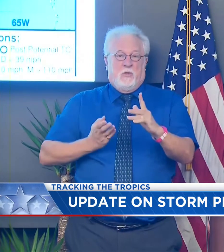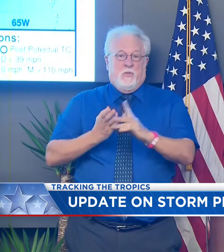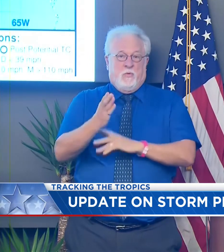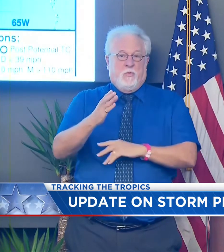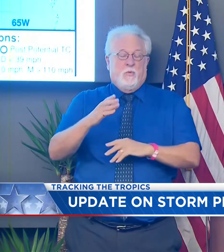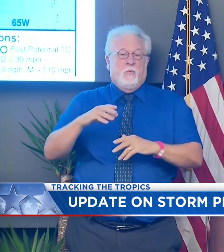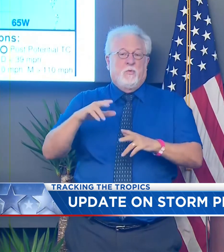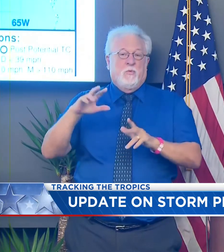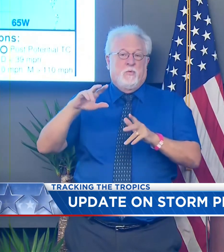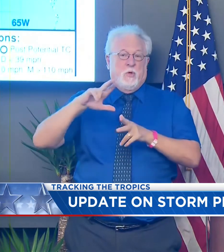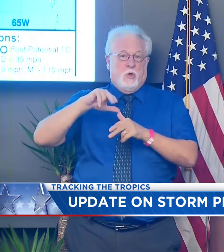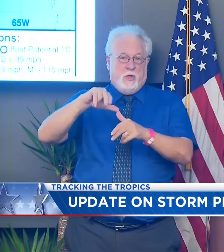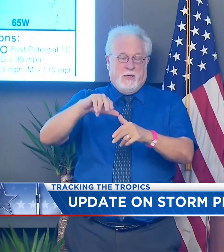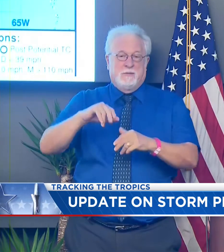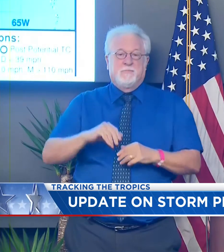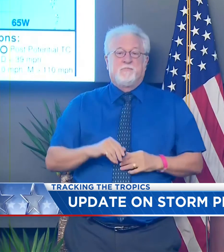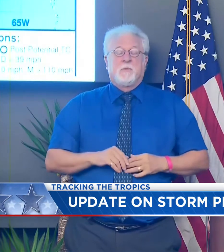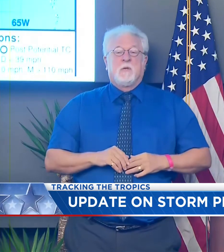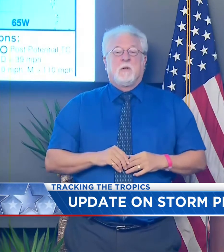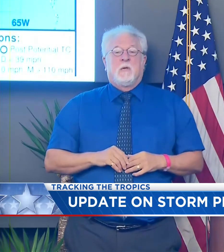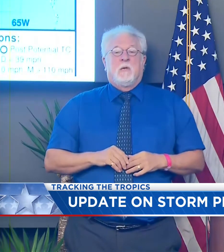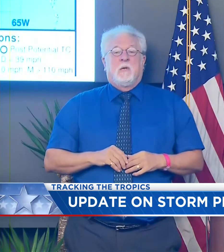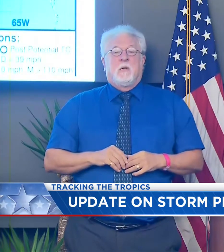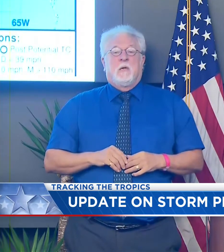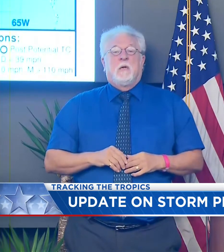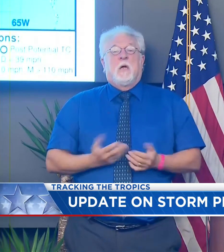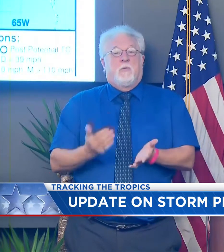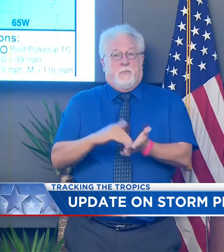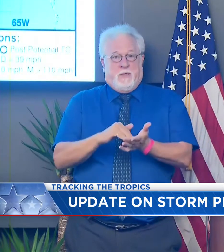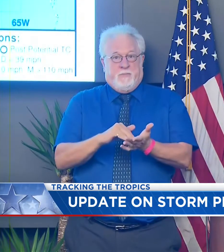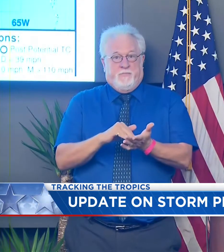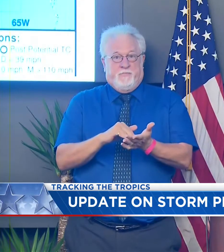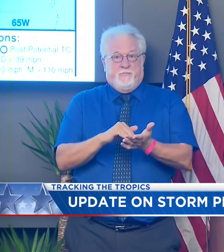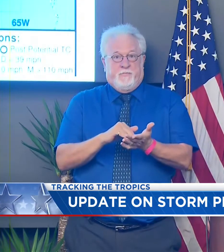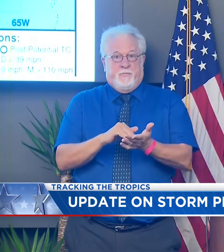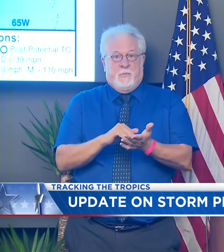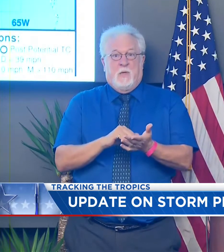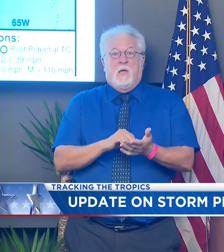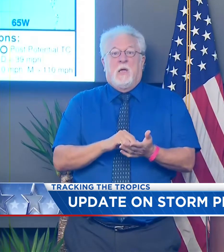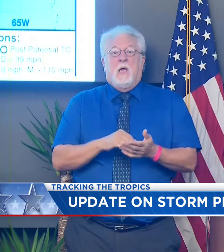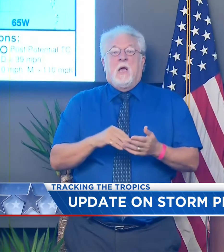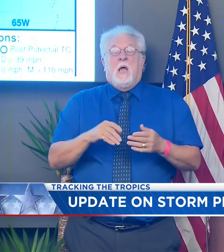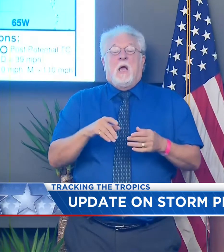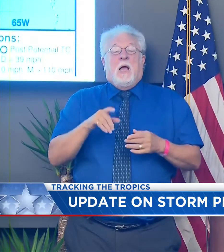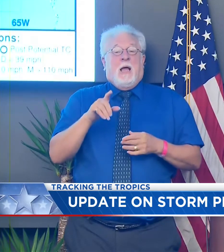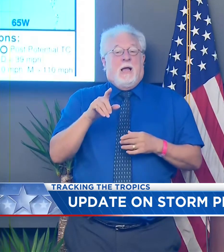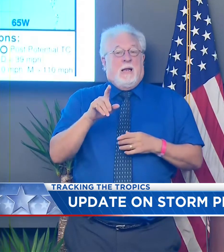DARK TONIGHT, WHEN IT GETS DARK, IS WHERE YOU NEED TO BE PREPARED